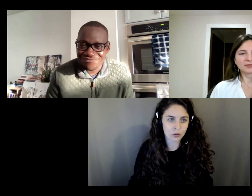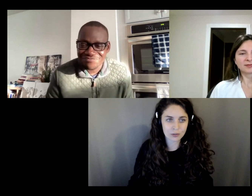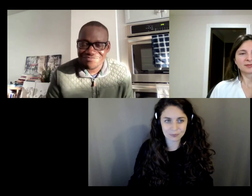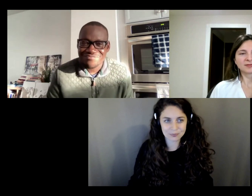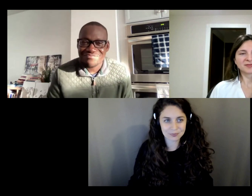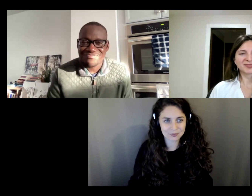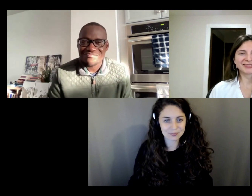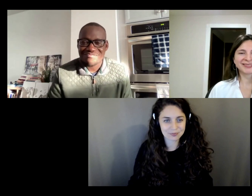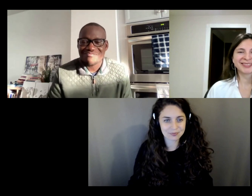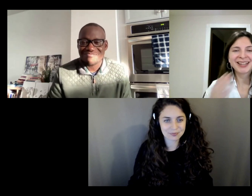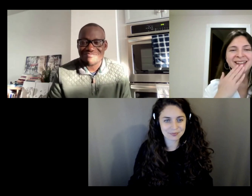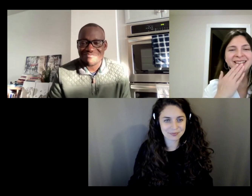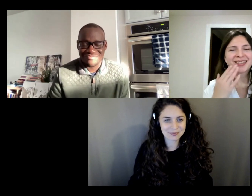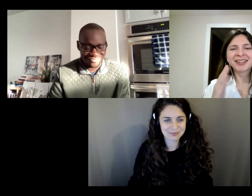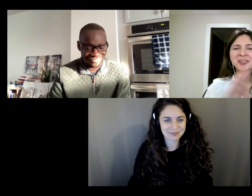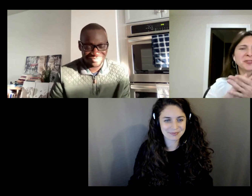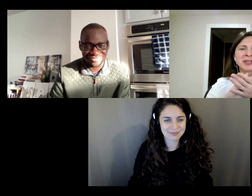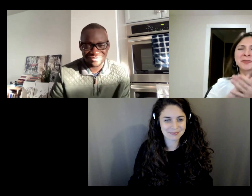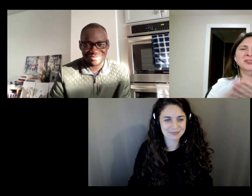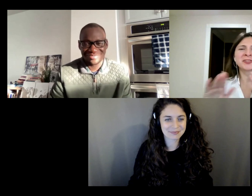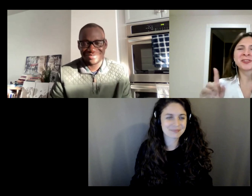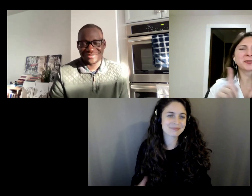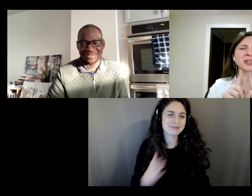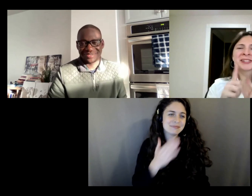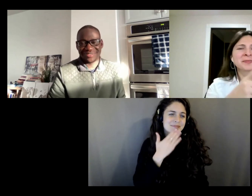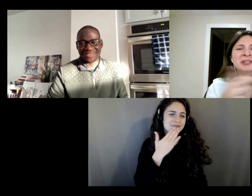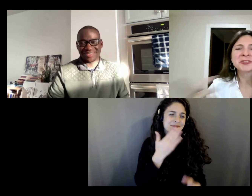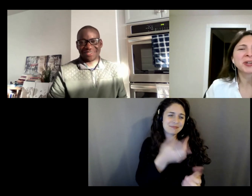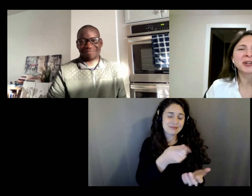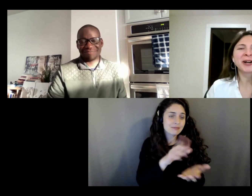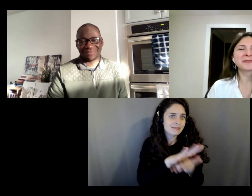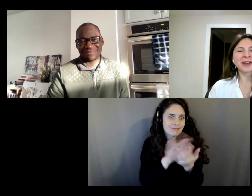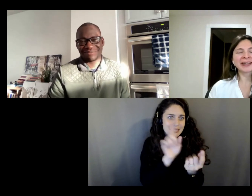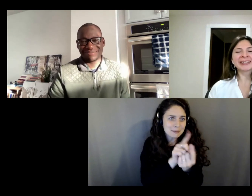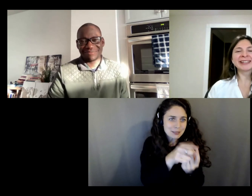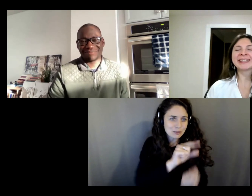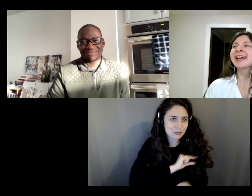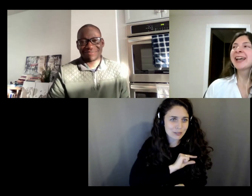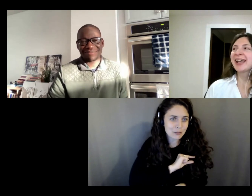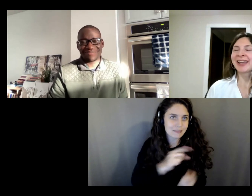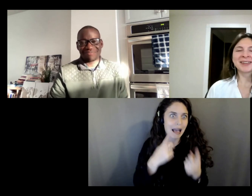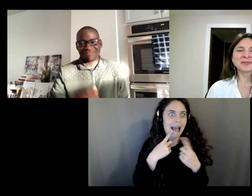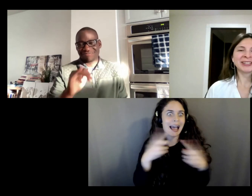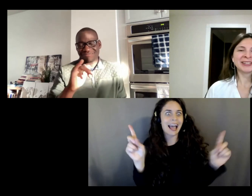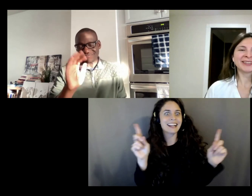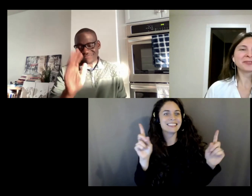Thank you. And it was so nice to meet you, Gregoire, finally and really thankful